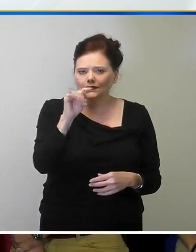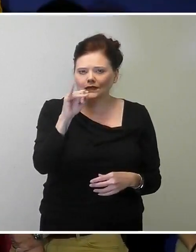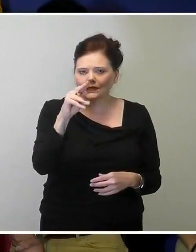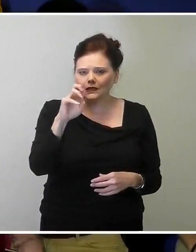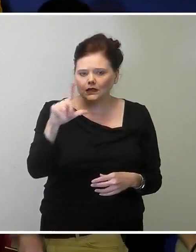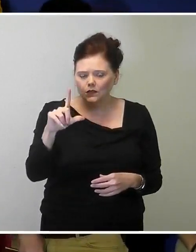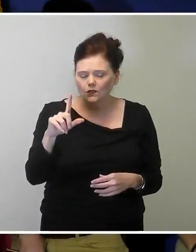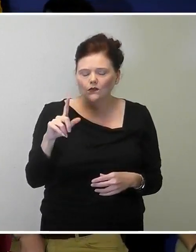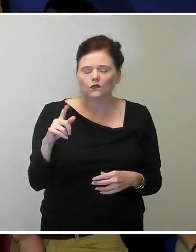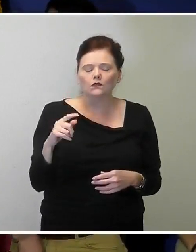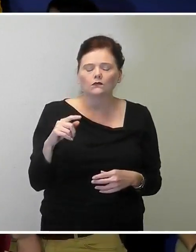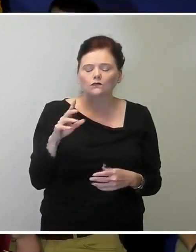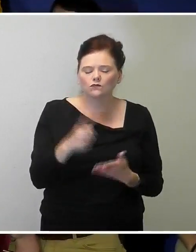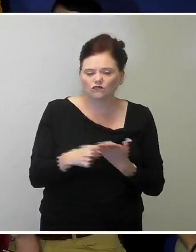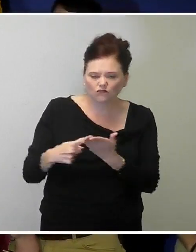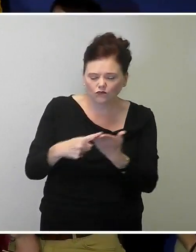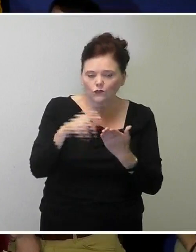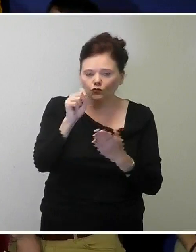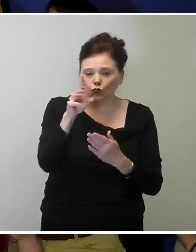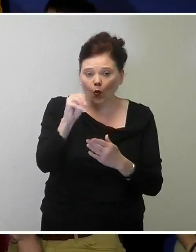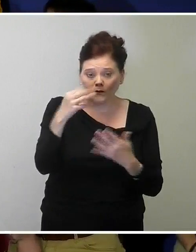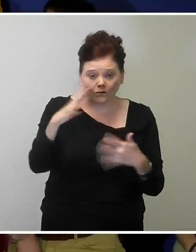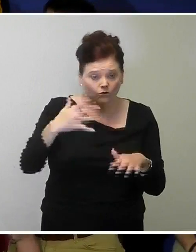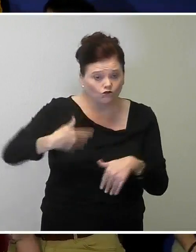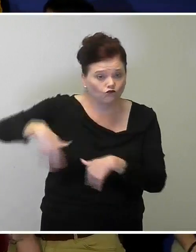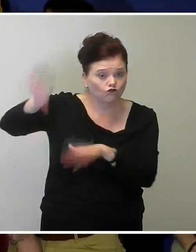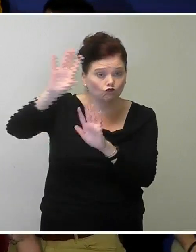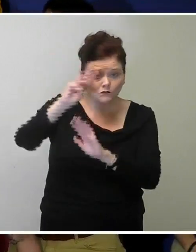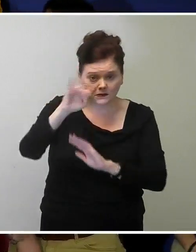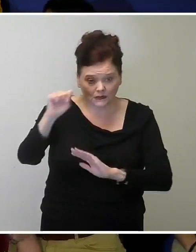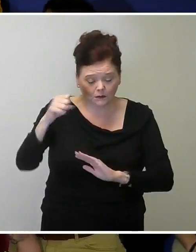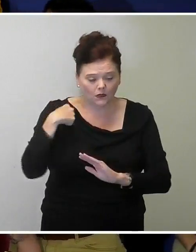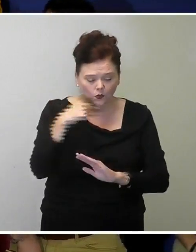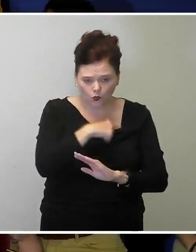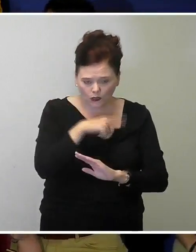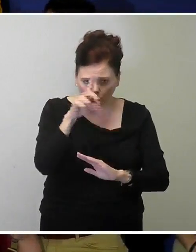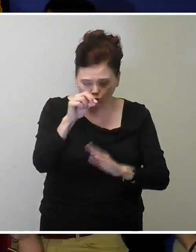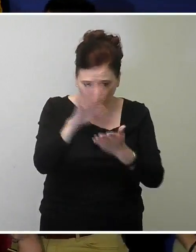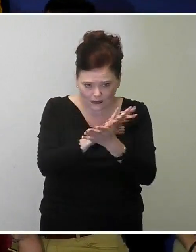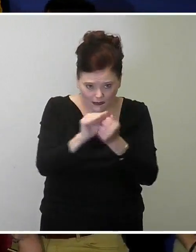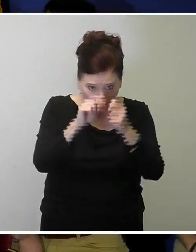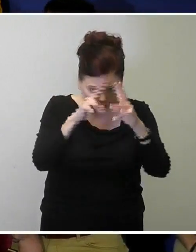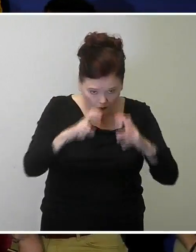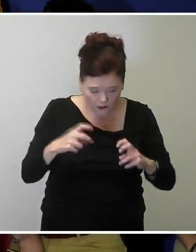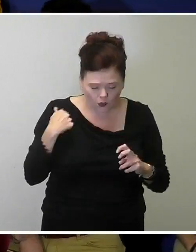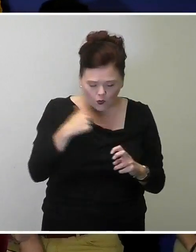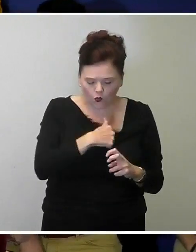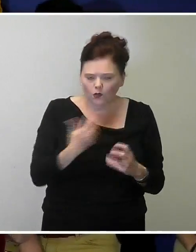AS THE GENERAL AND I HAVE COMMISSIONER, OUR NEXT SPEAKER, AS WE GET THIS STORM OUT OF